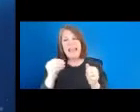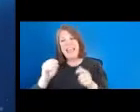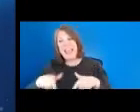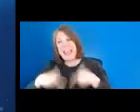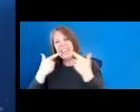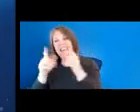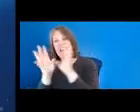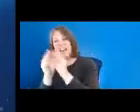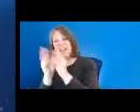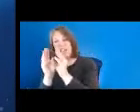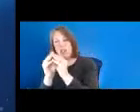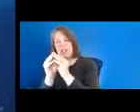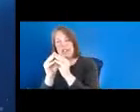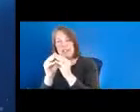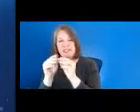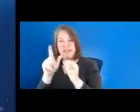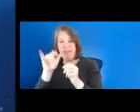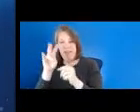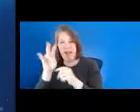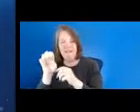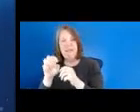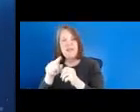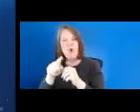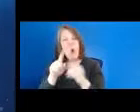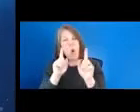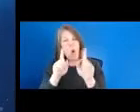sessions. 16:21:45 So, the attendees will be able to